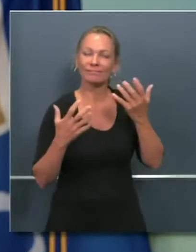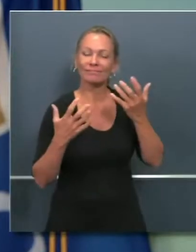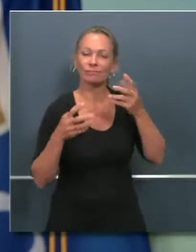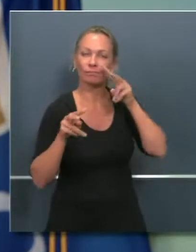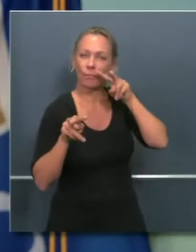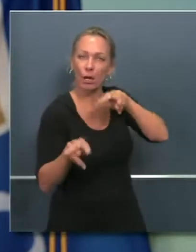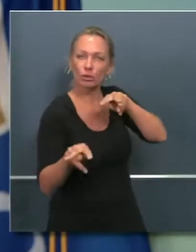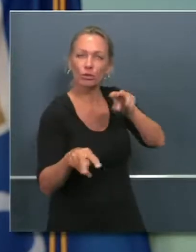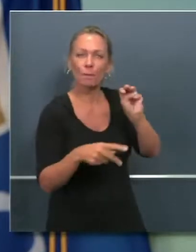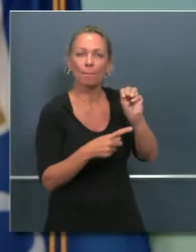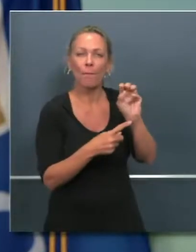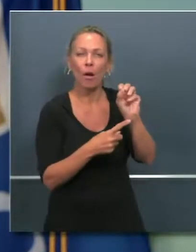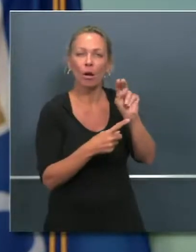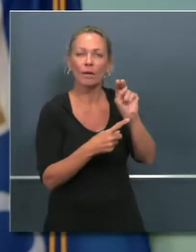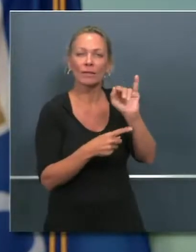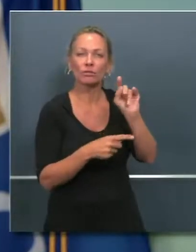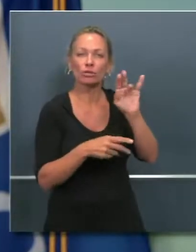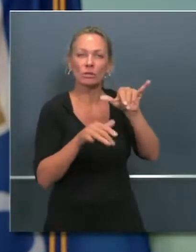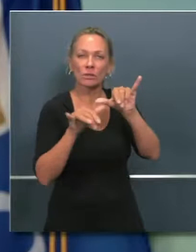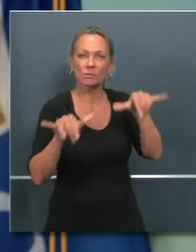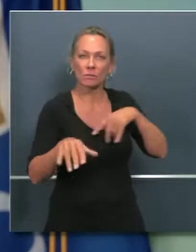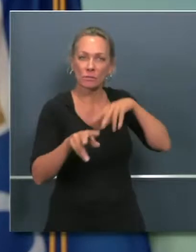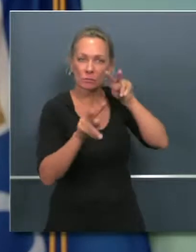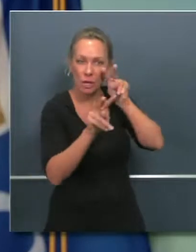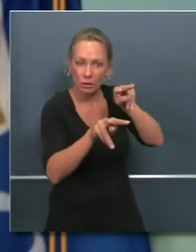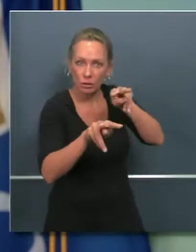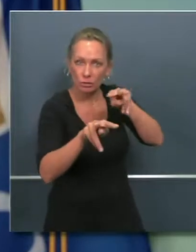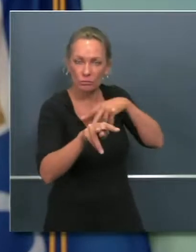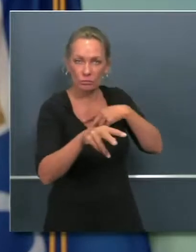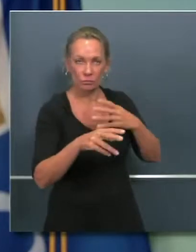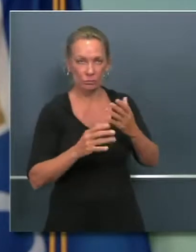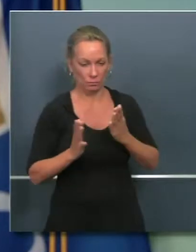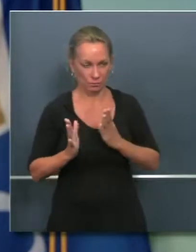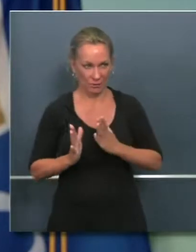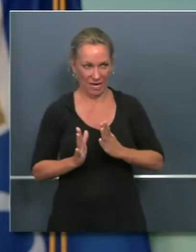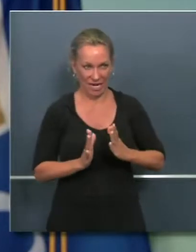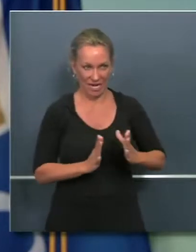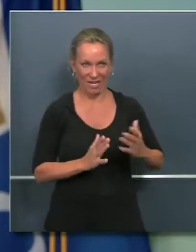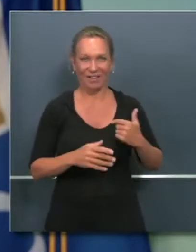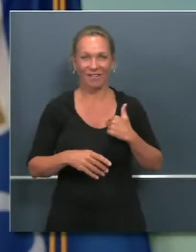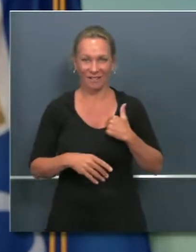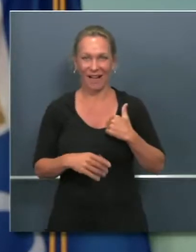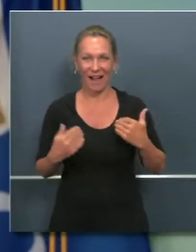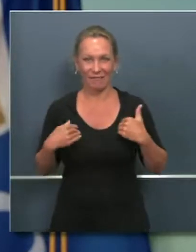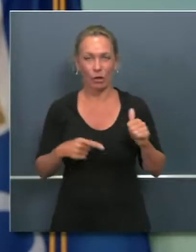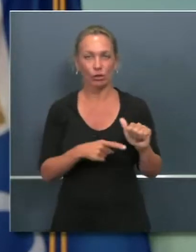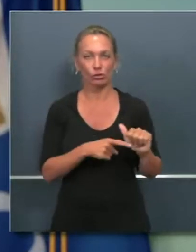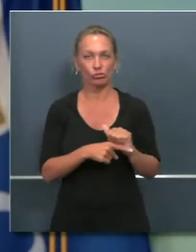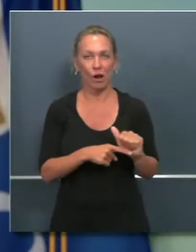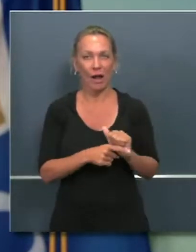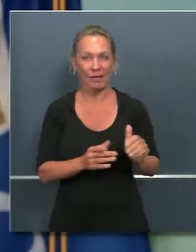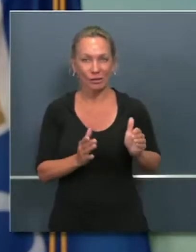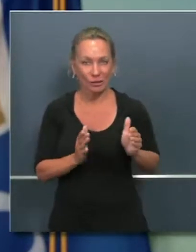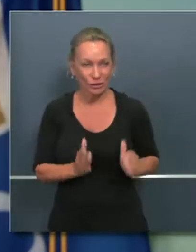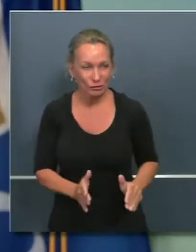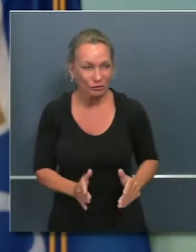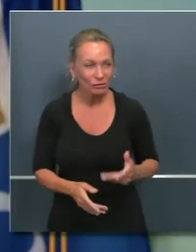have been and what cohort we have up and running and so just know that that will be forthcoming in